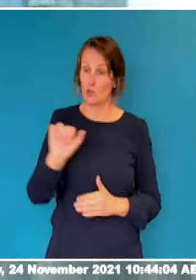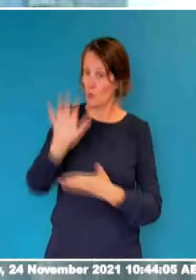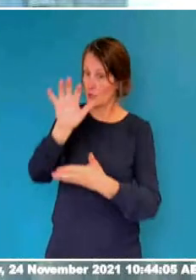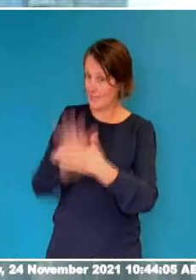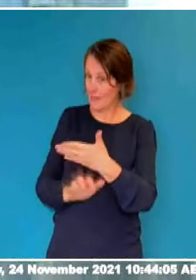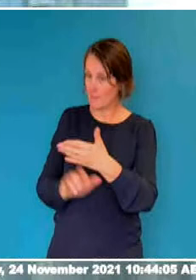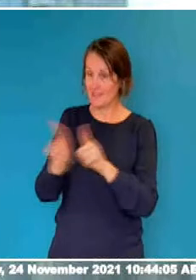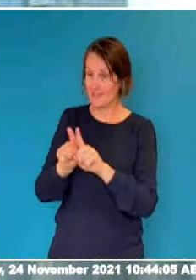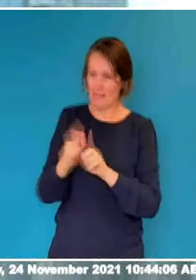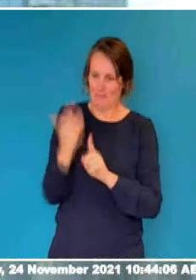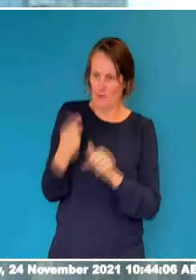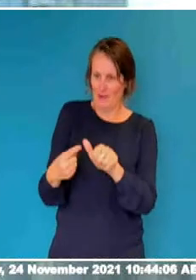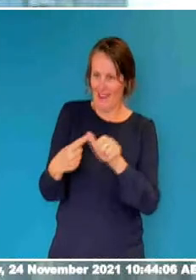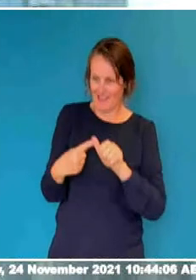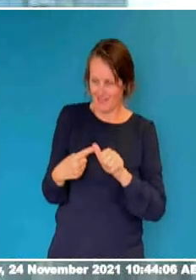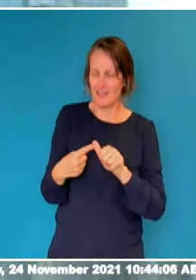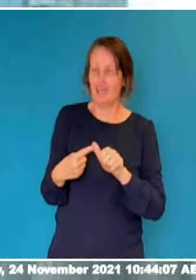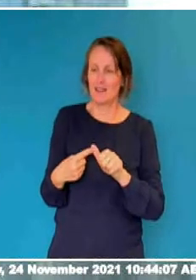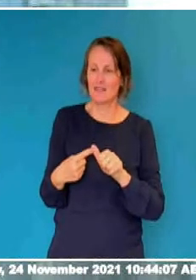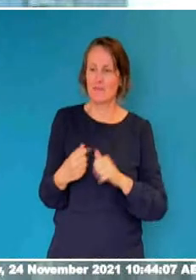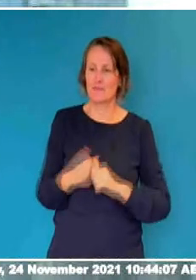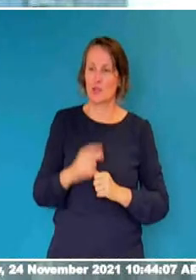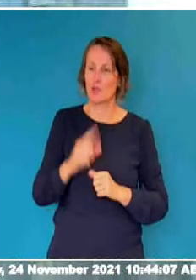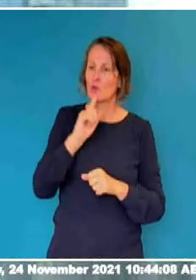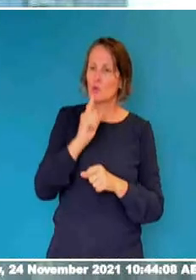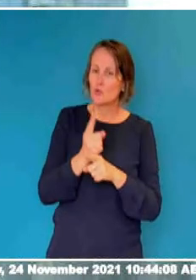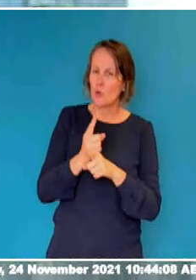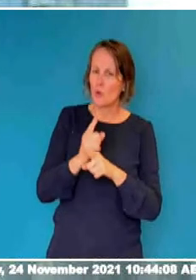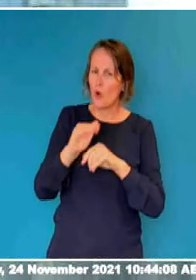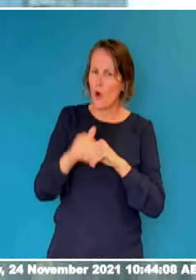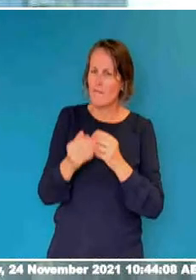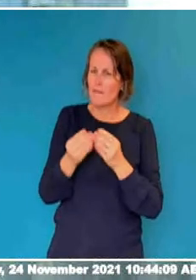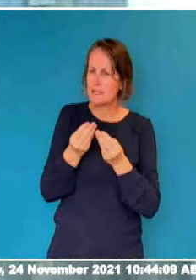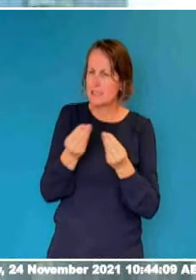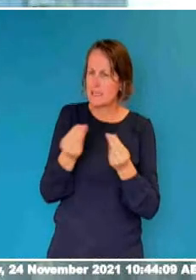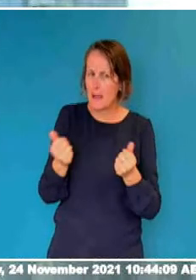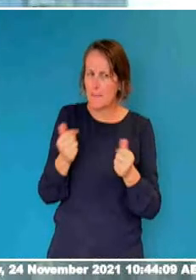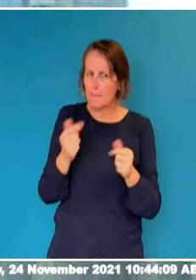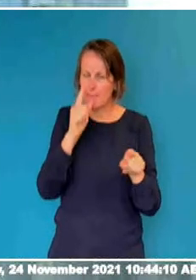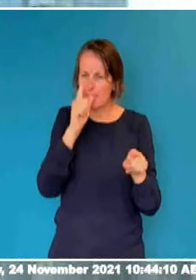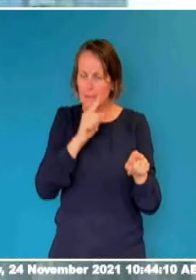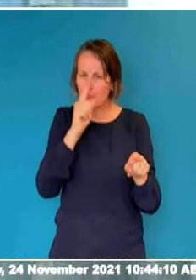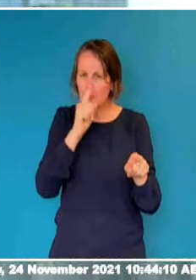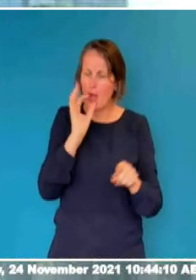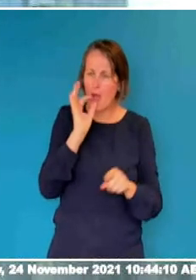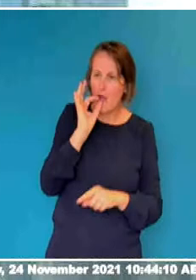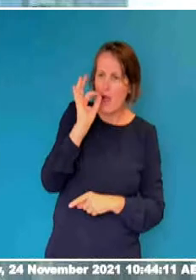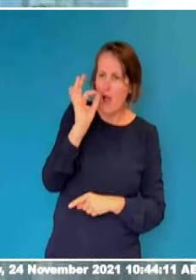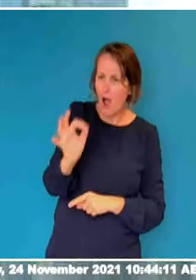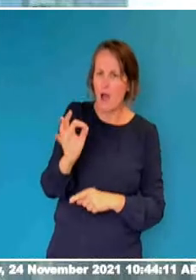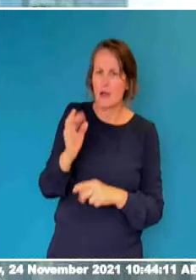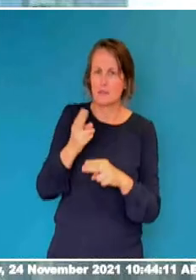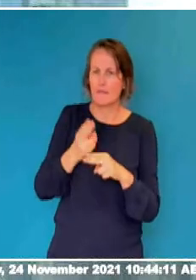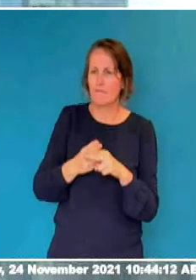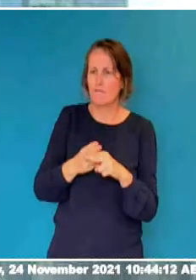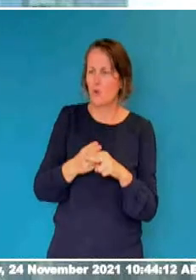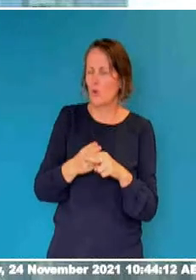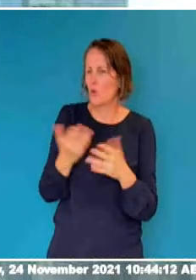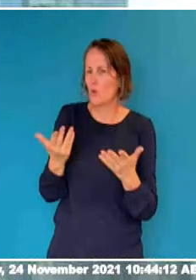your answer just then, to some requests that are made for adjustmentsÂ